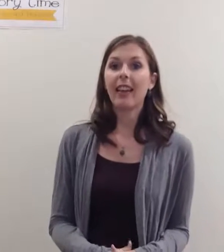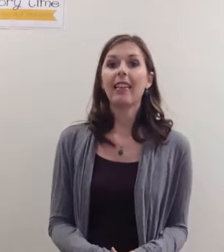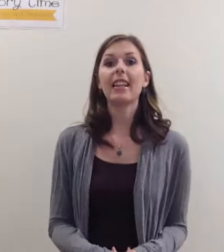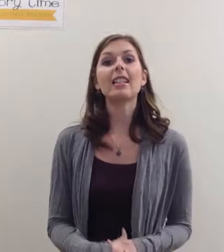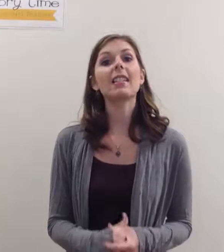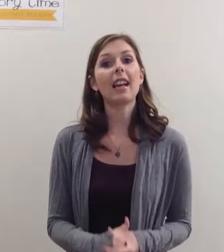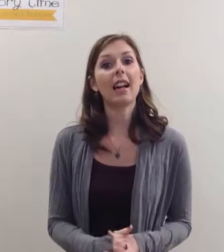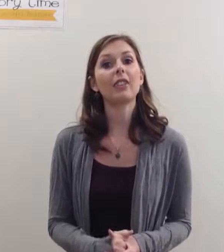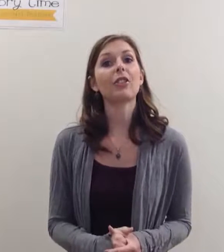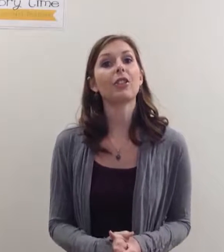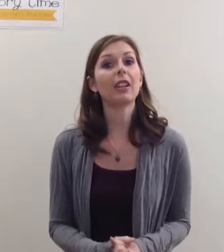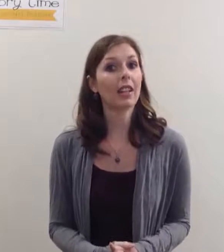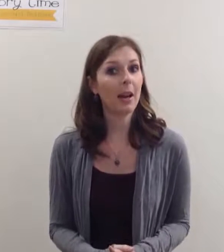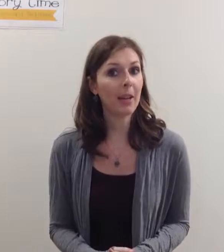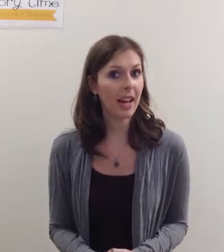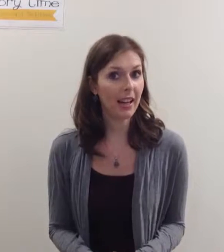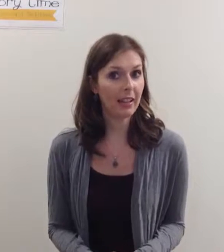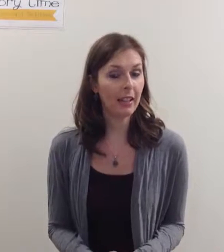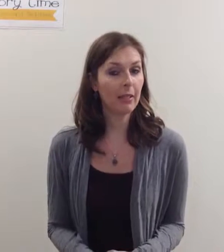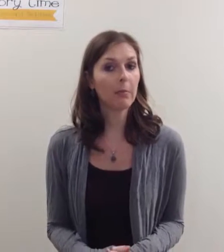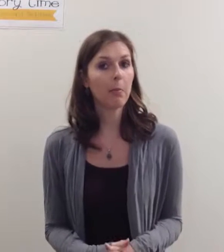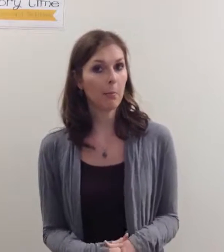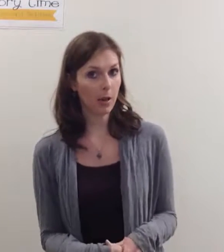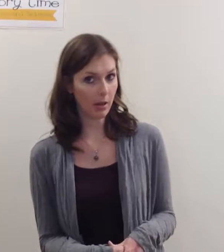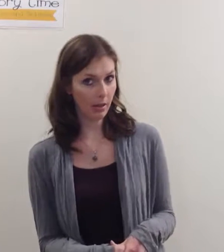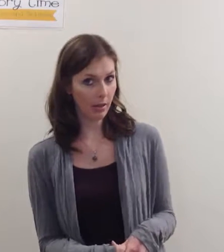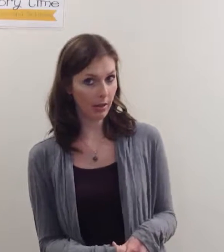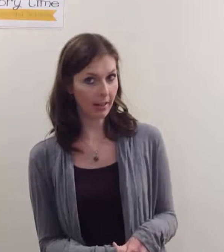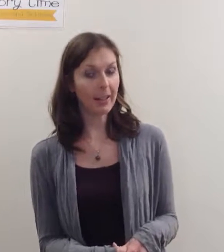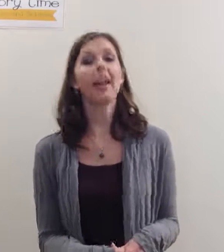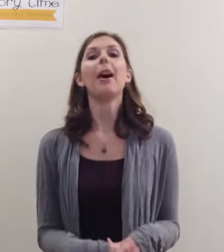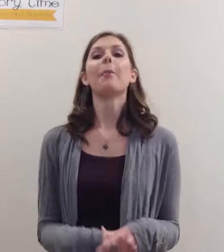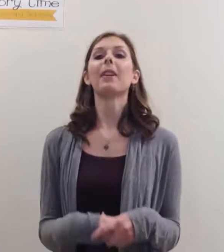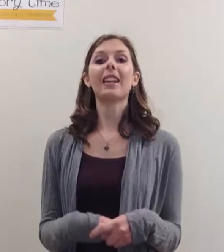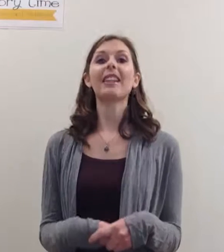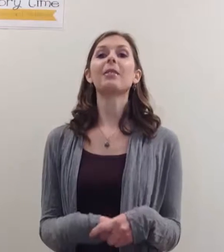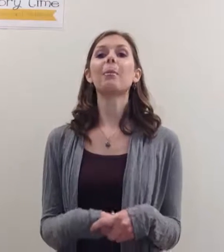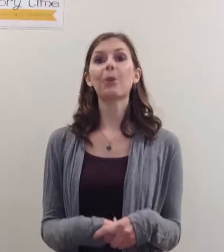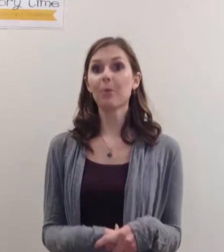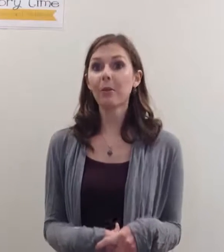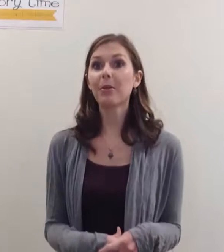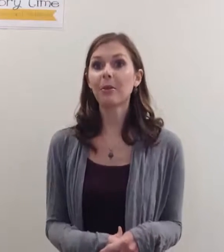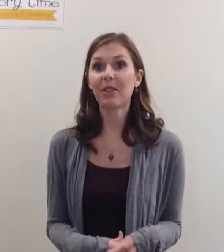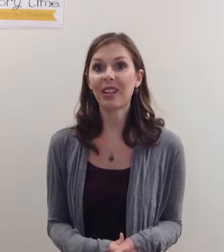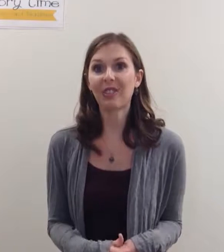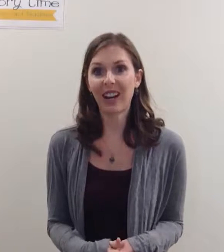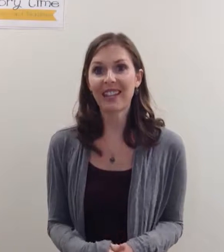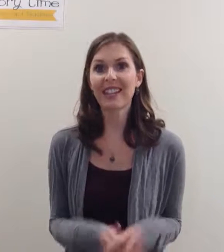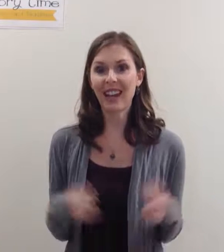These signs should come in handy (pun intended), because most people do get dressed